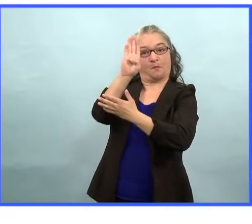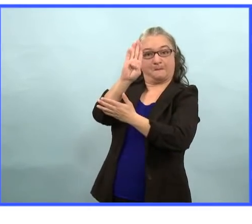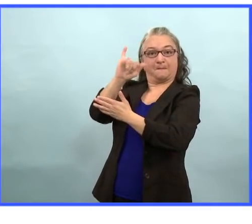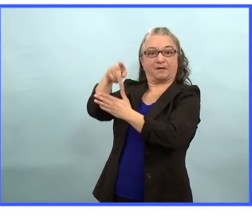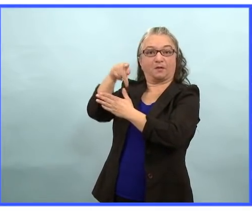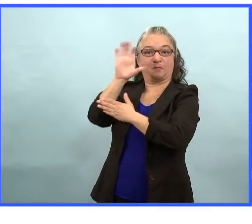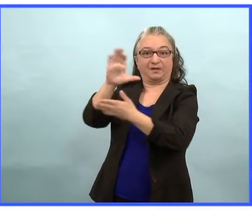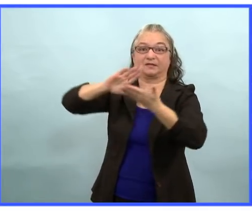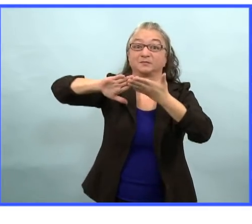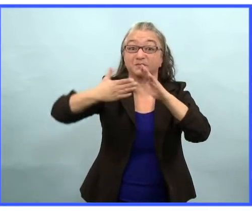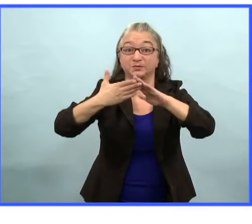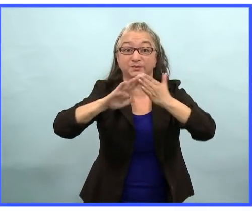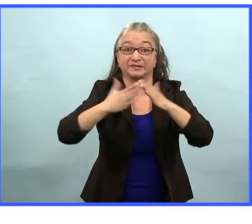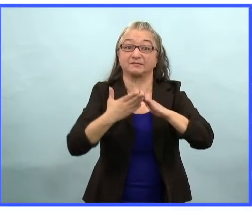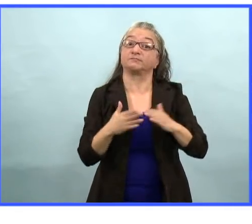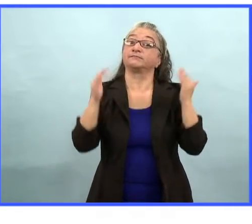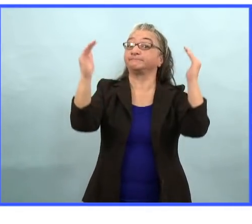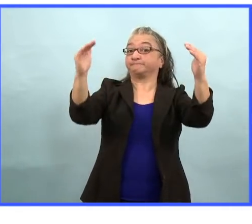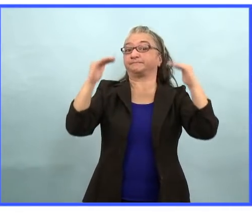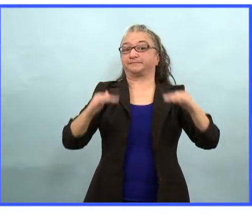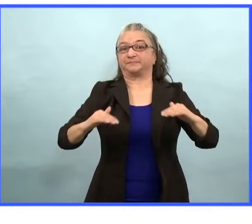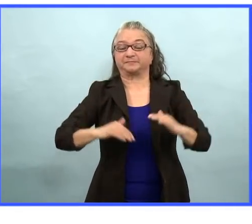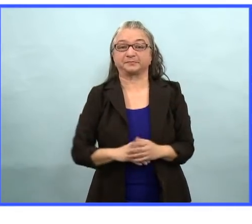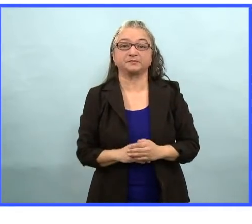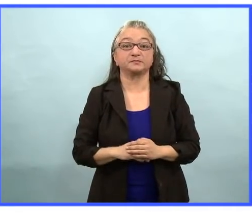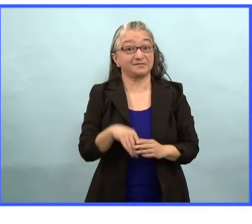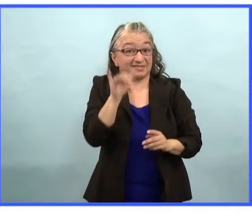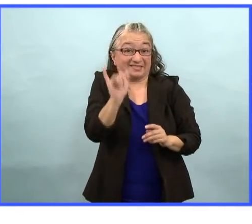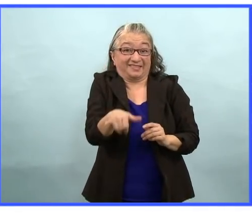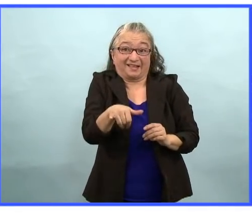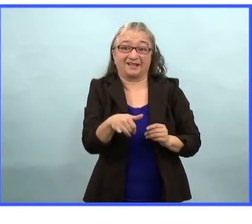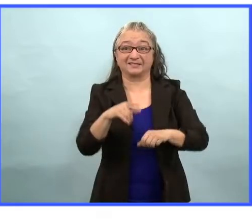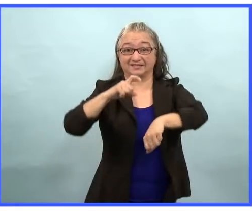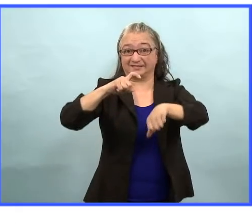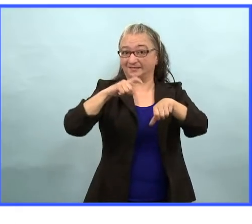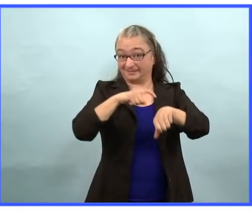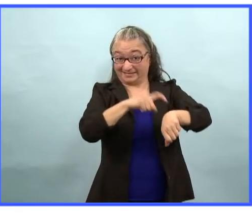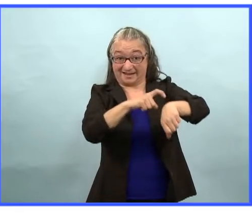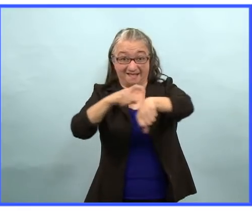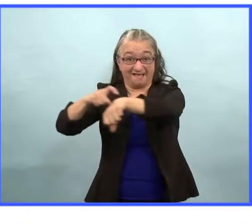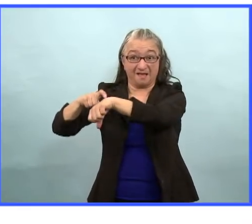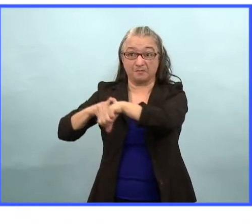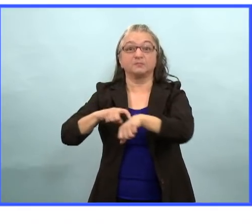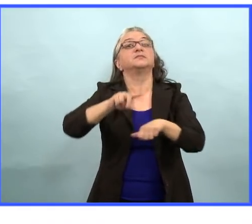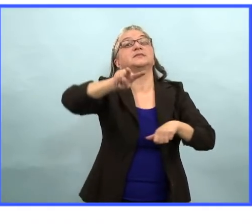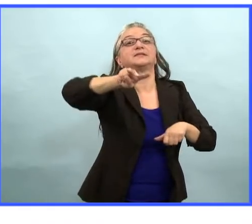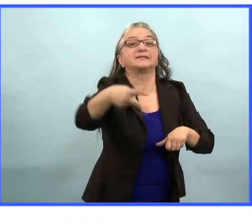this slide shows the timeline of dose 2 and it'll become important later on when we talk about how